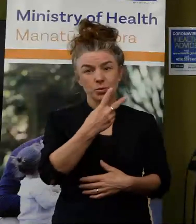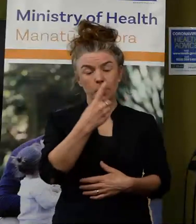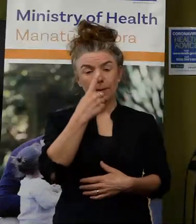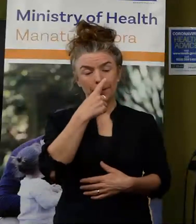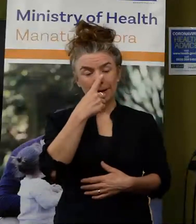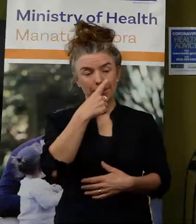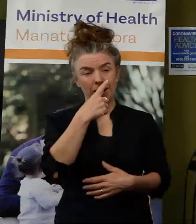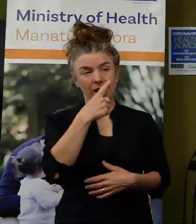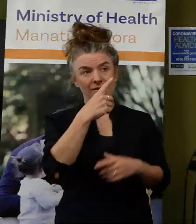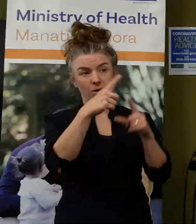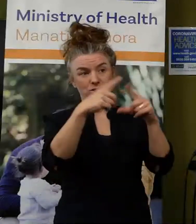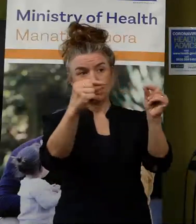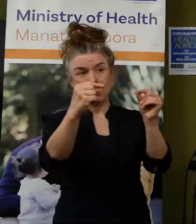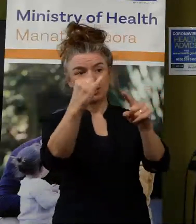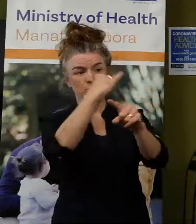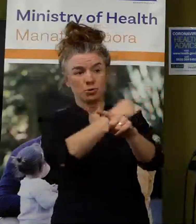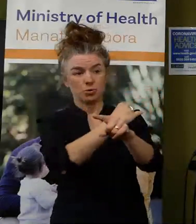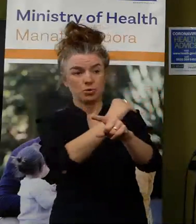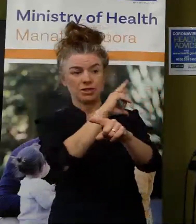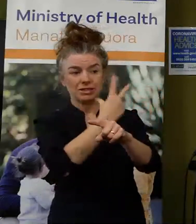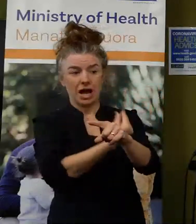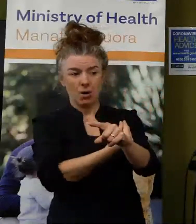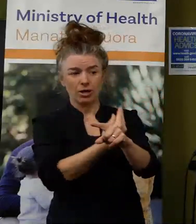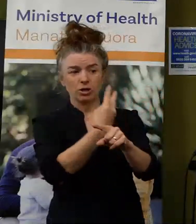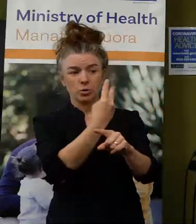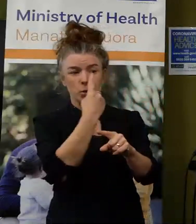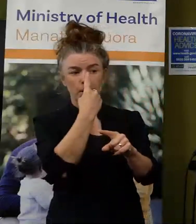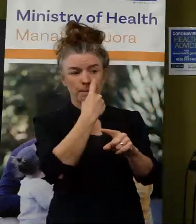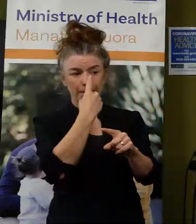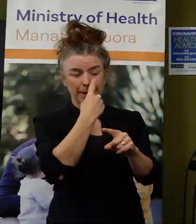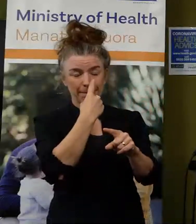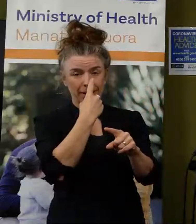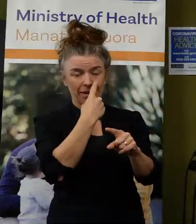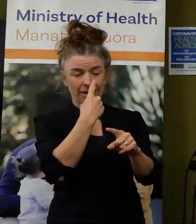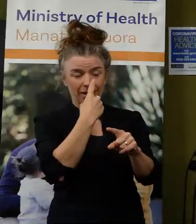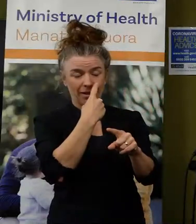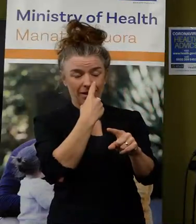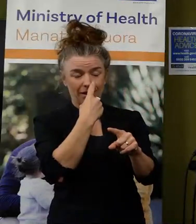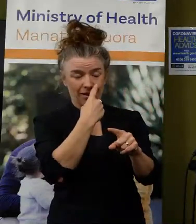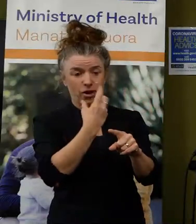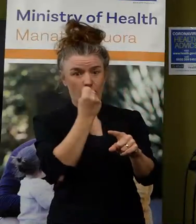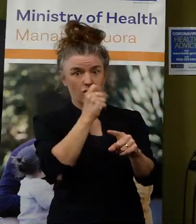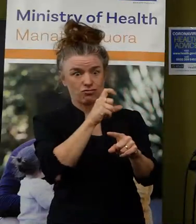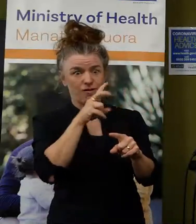What's the risk to other patients? These two people who are in Australia, so the risk